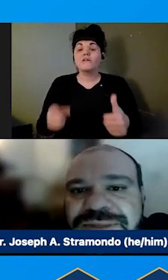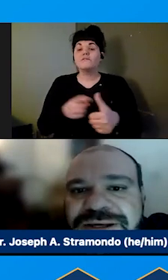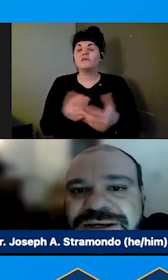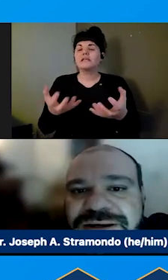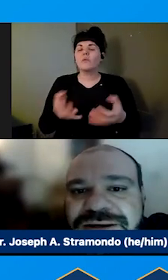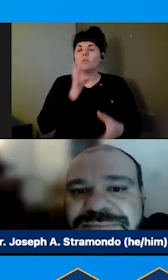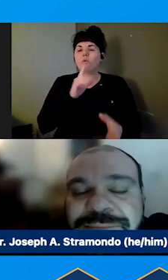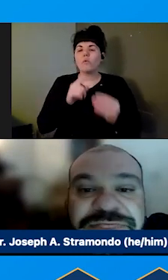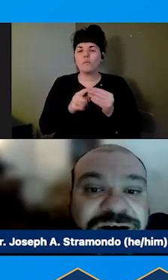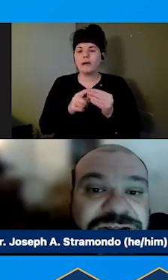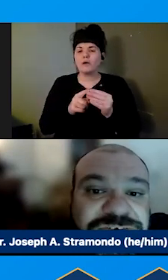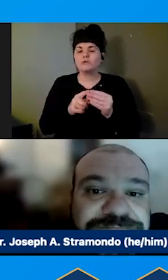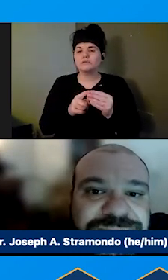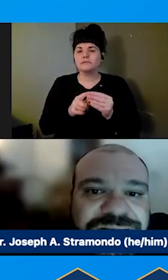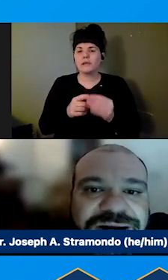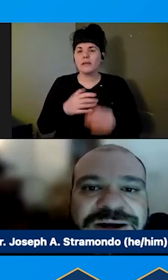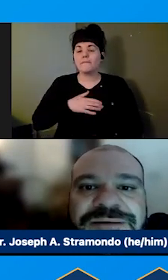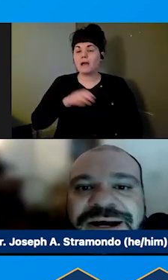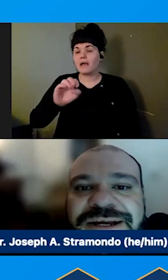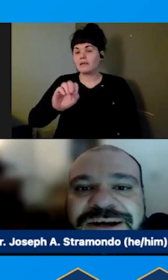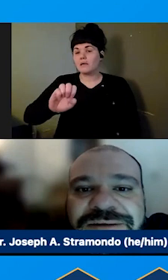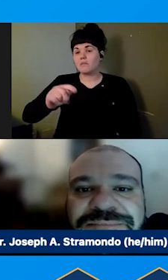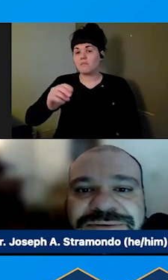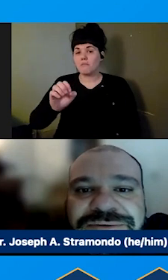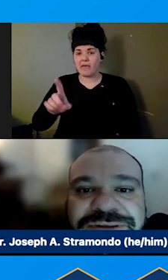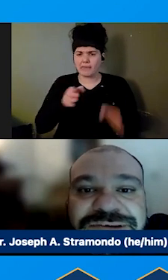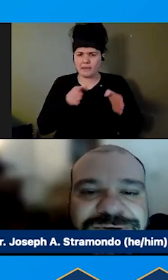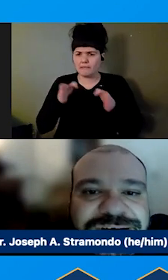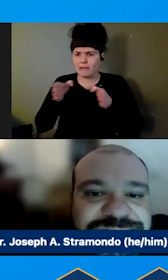little bit about a -- my methodology. I come to this